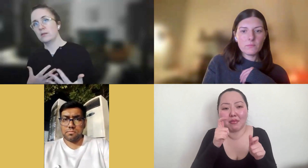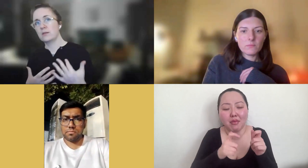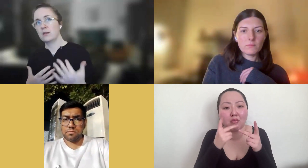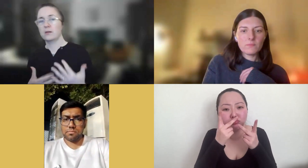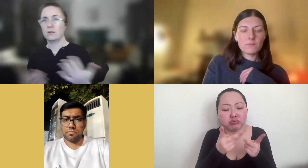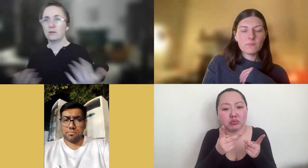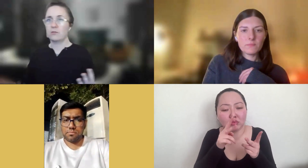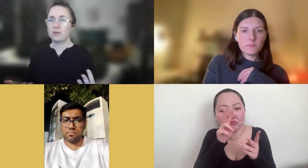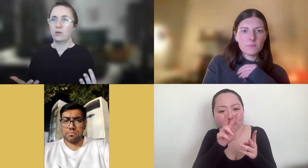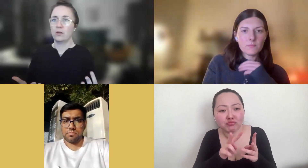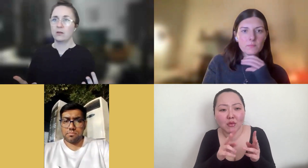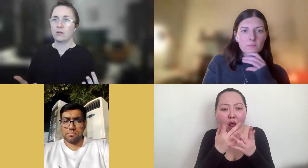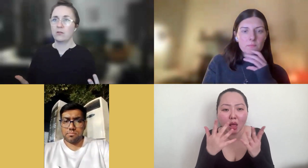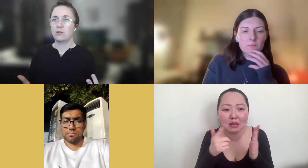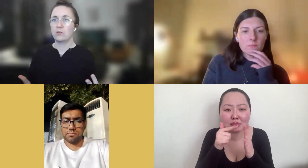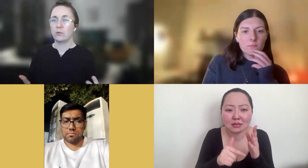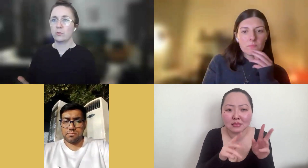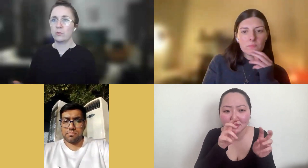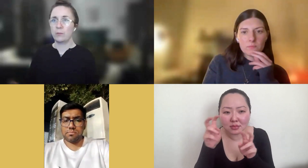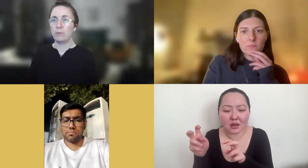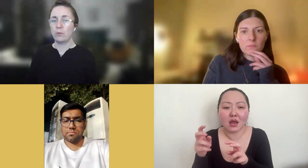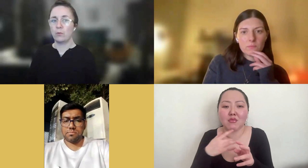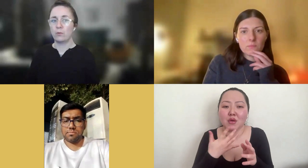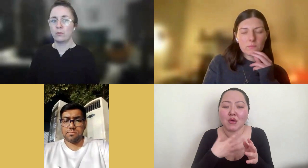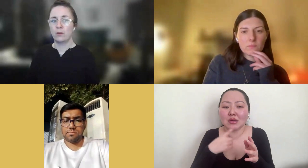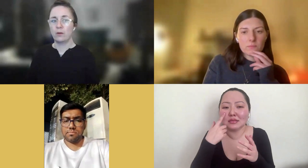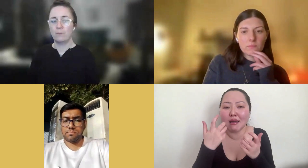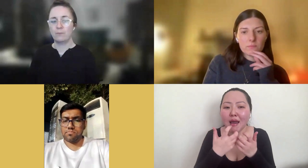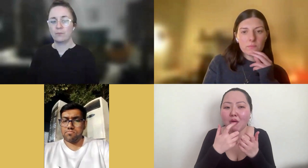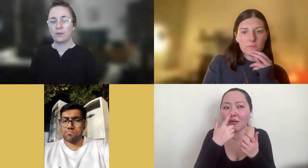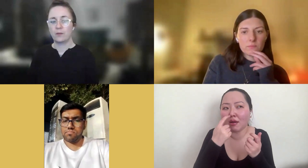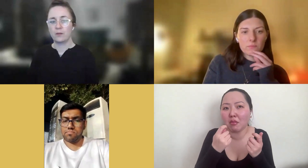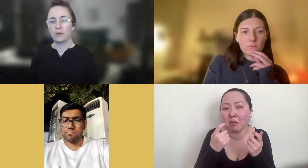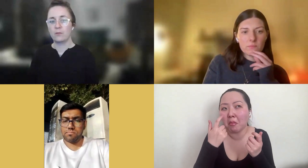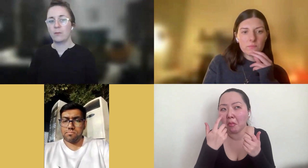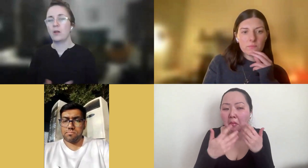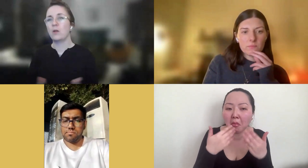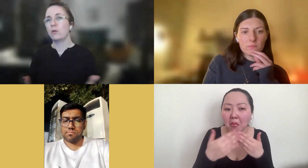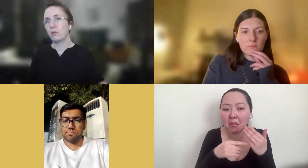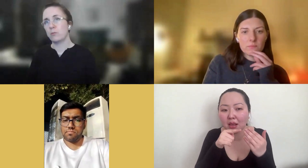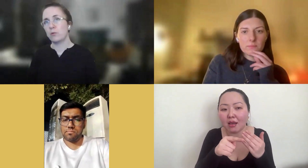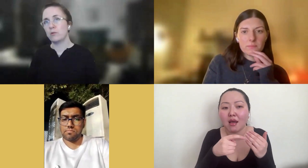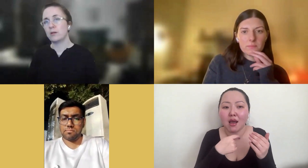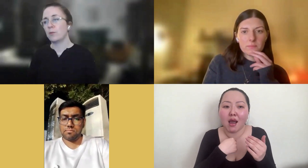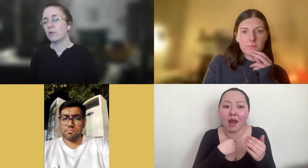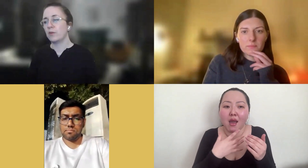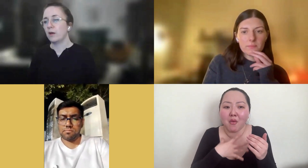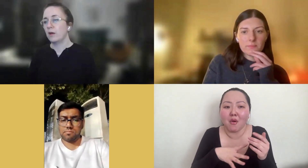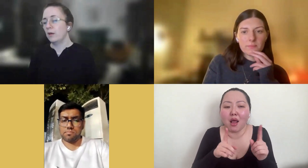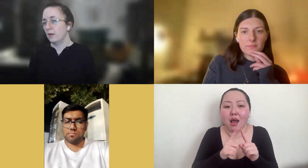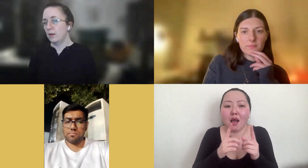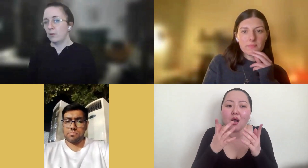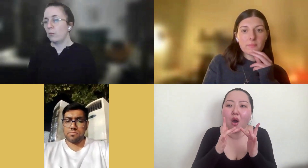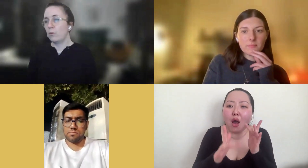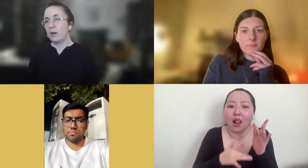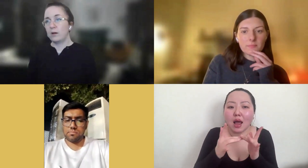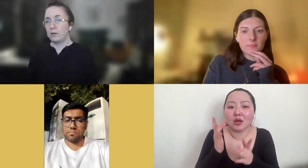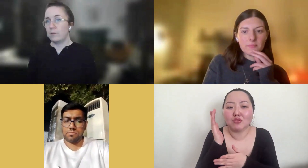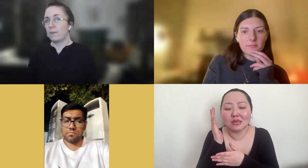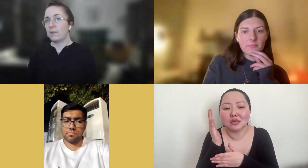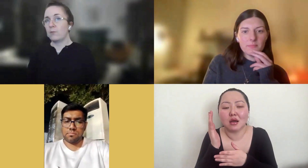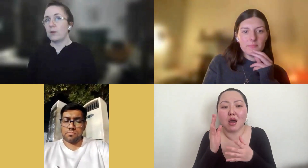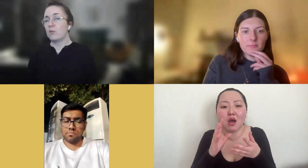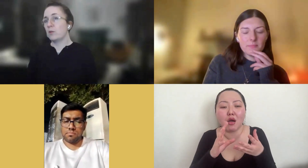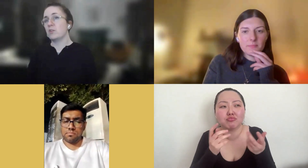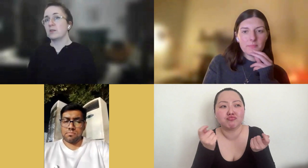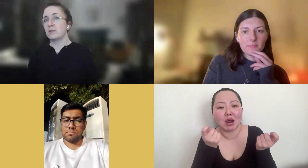things like the online curators talks which are longer and more in-depth but also we have budgets.